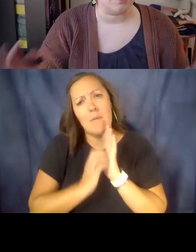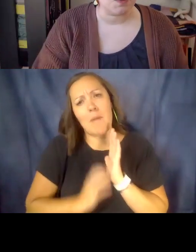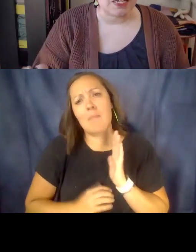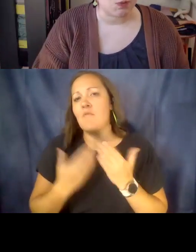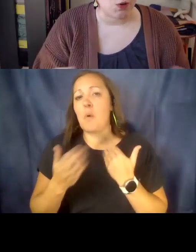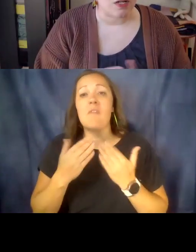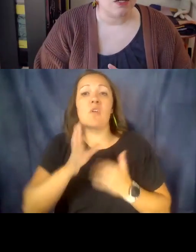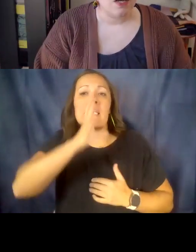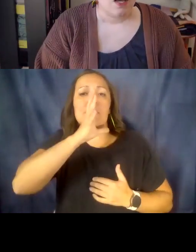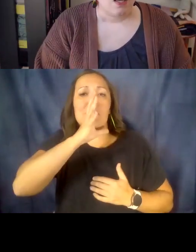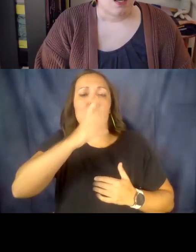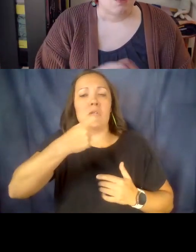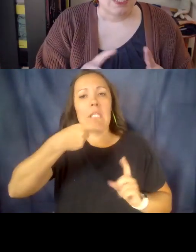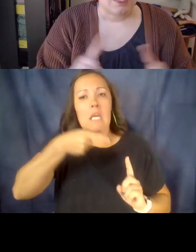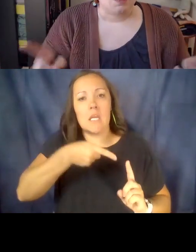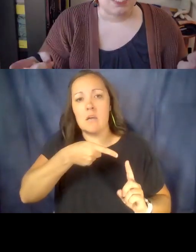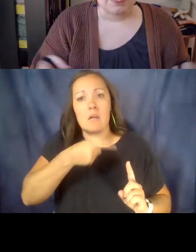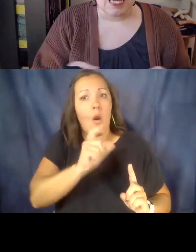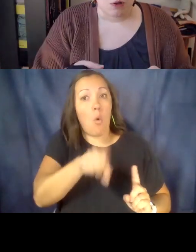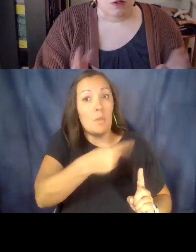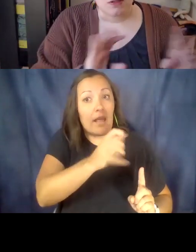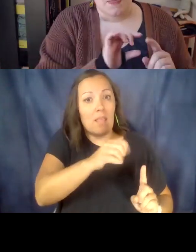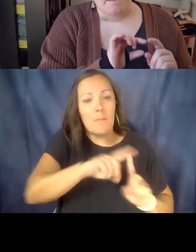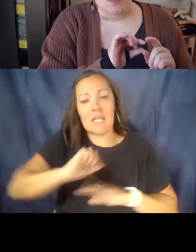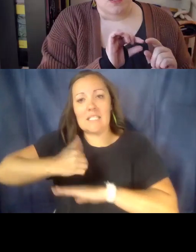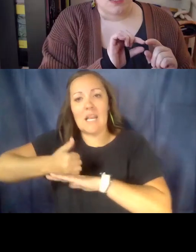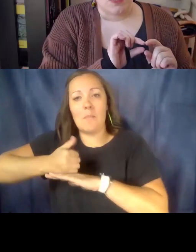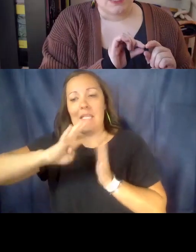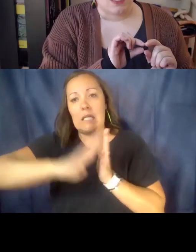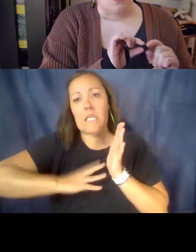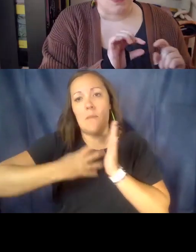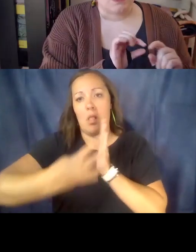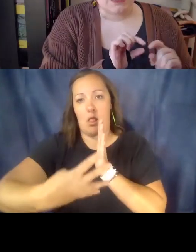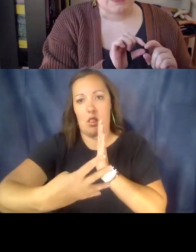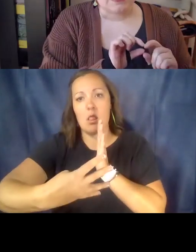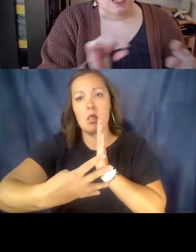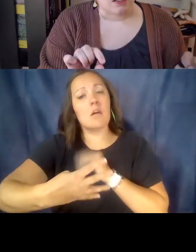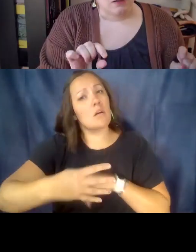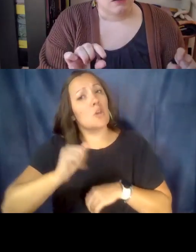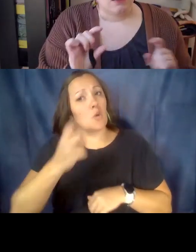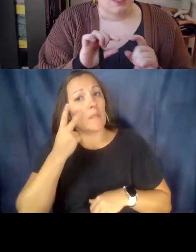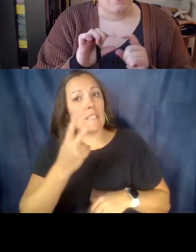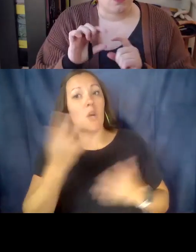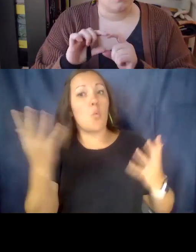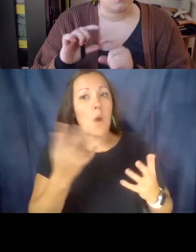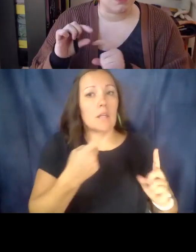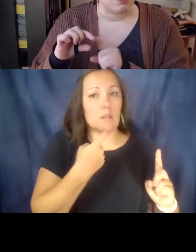is being spoken, it is set up as a table so that you can tell what is being said and then also what